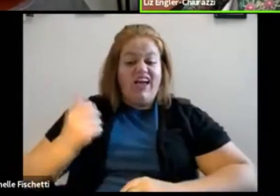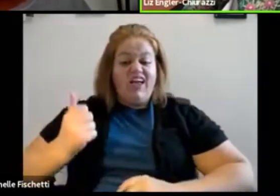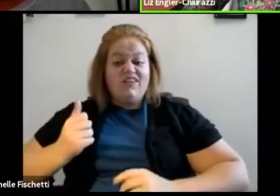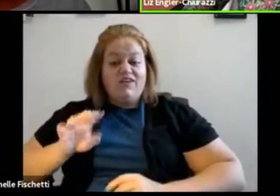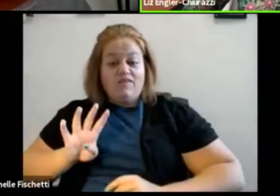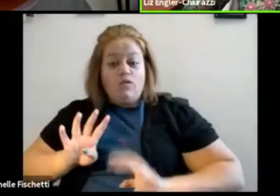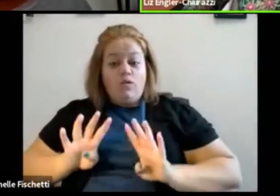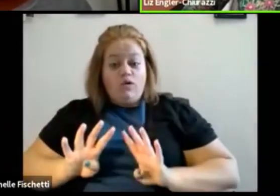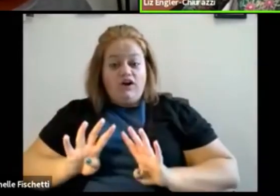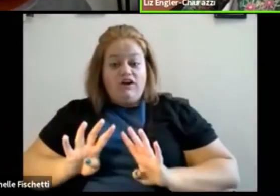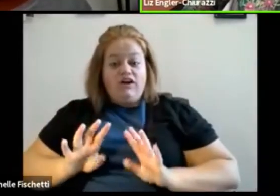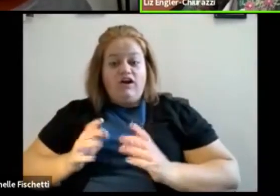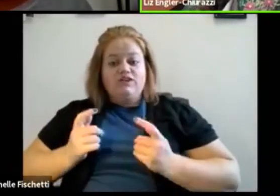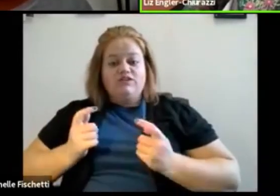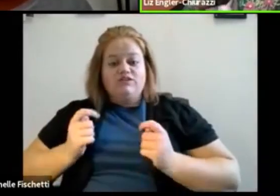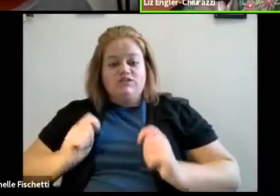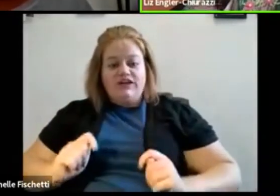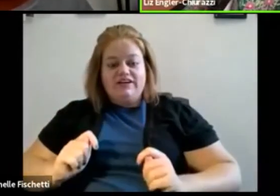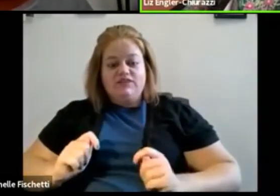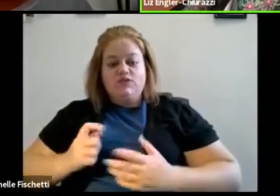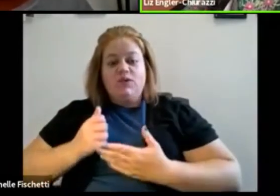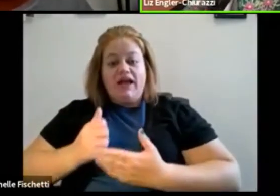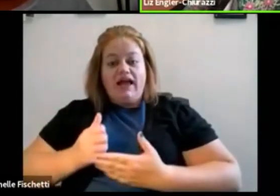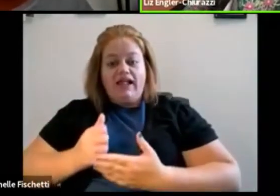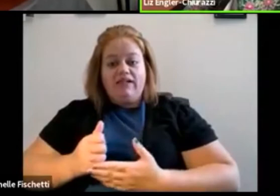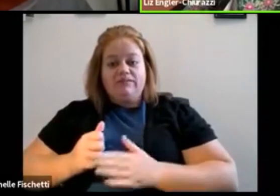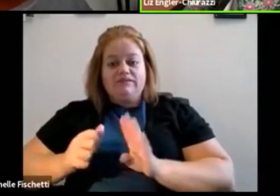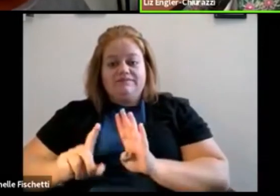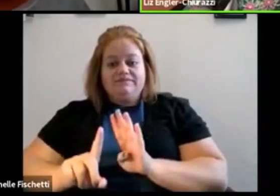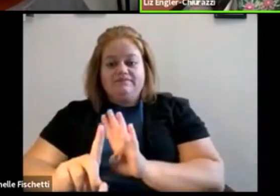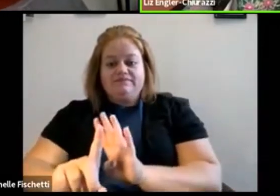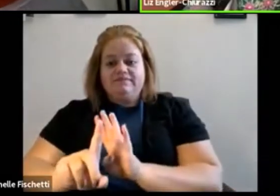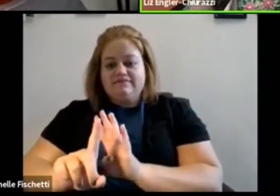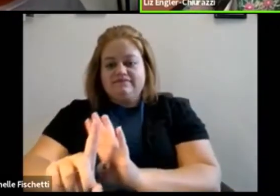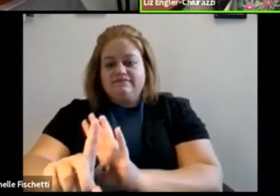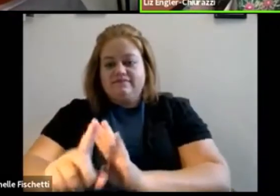trying to help their teammates score points that teammate is called a jammer